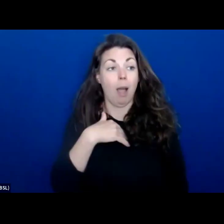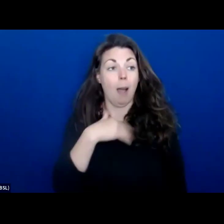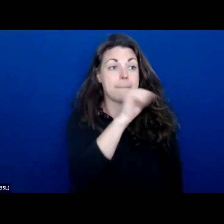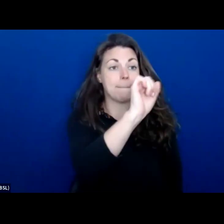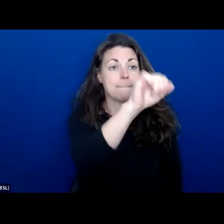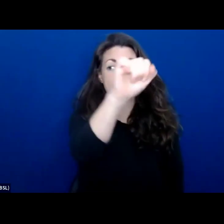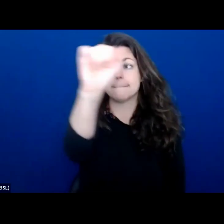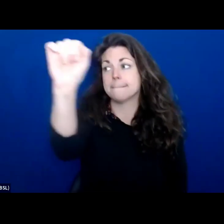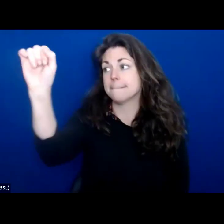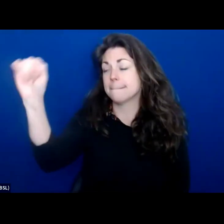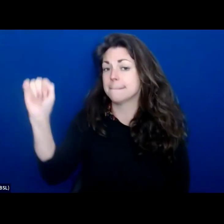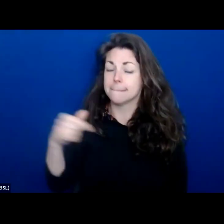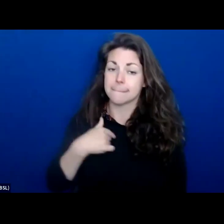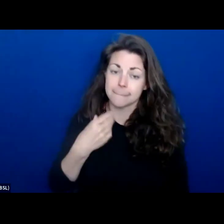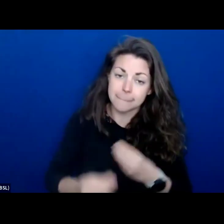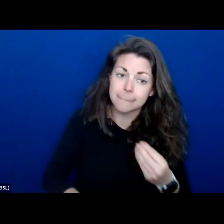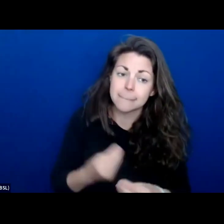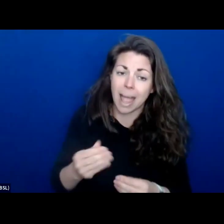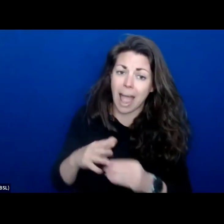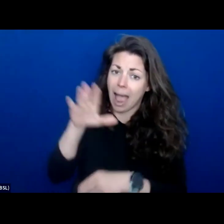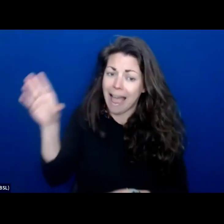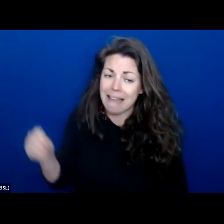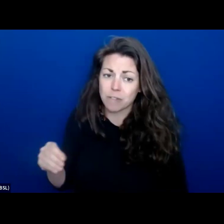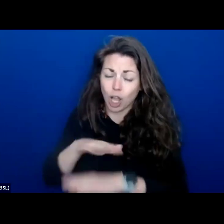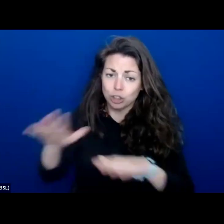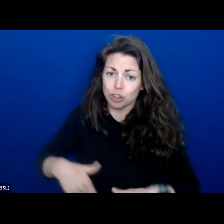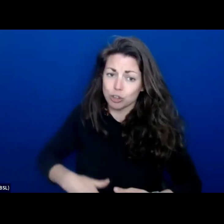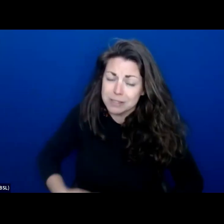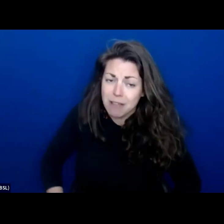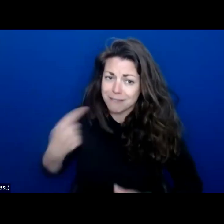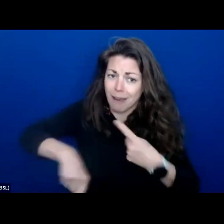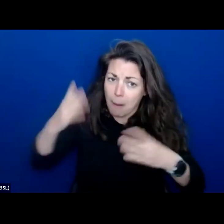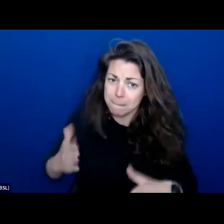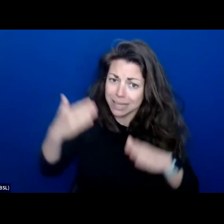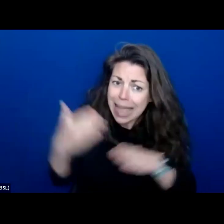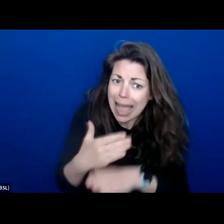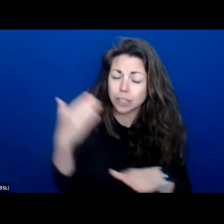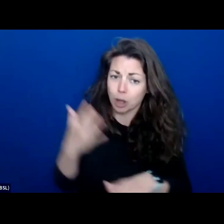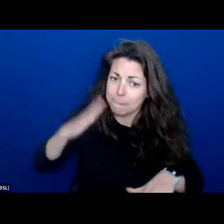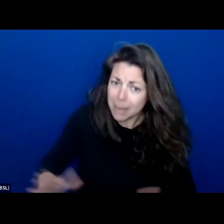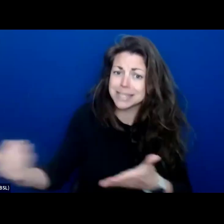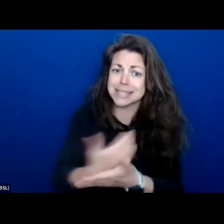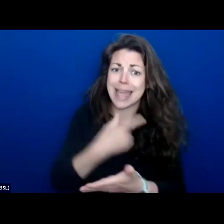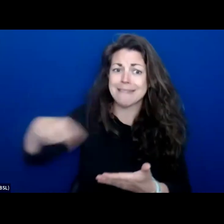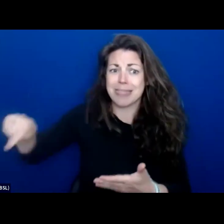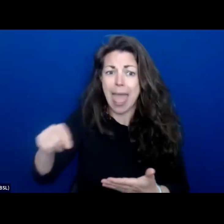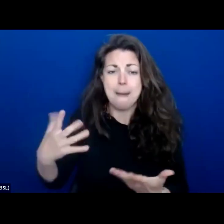there were starving children in Africa and we had to do something to save them. The conviction and the passion